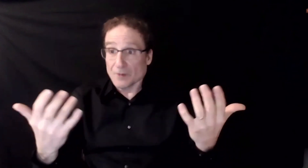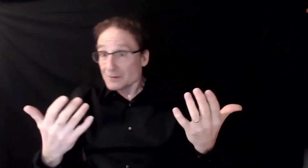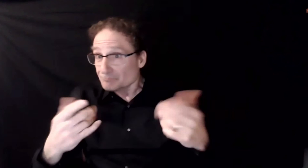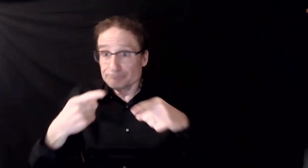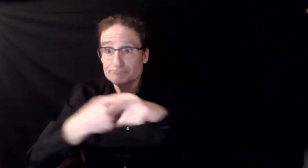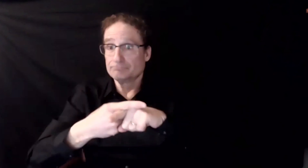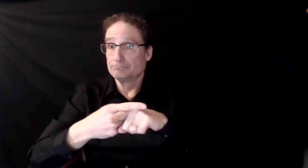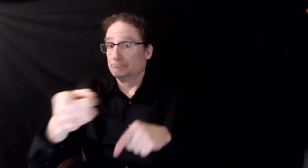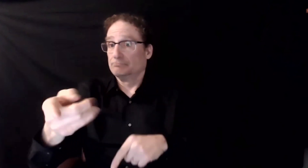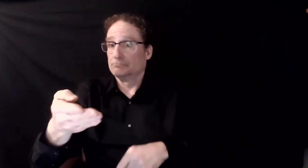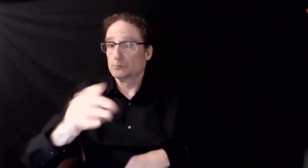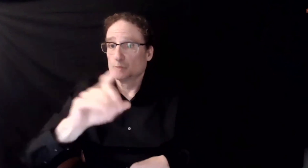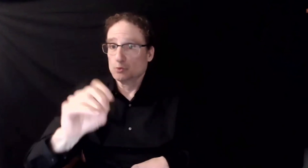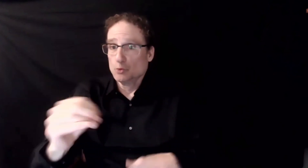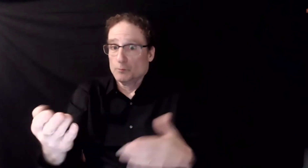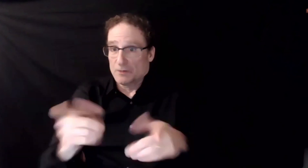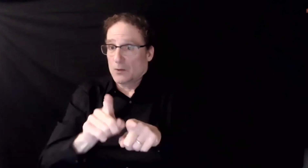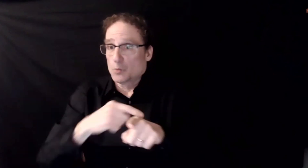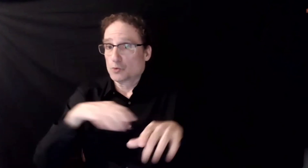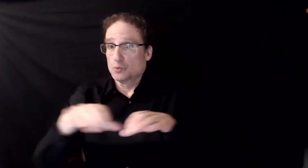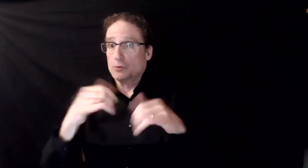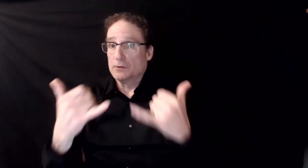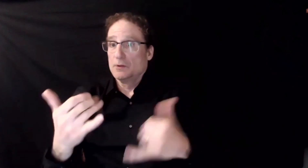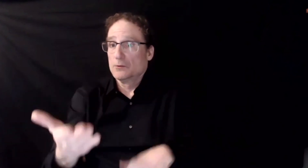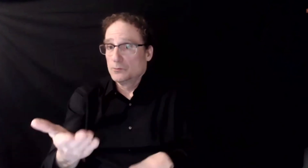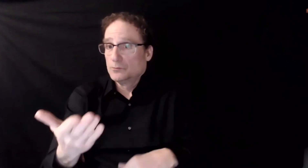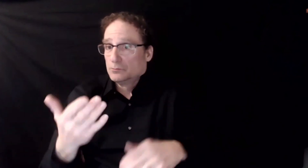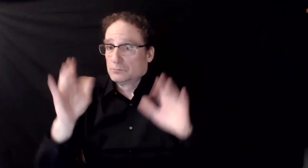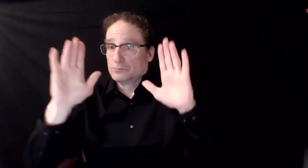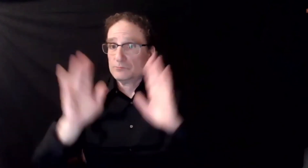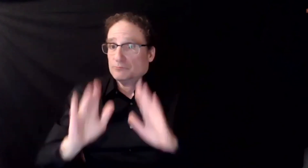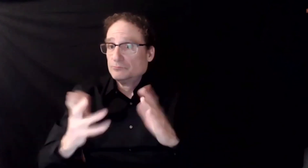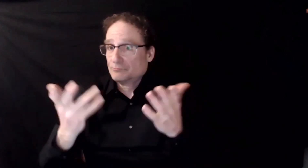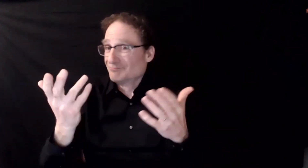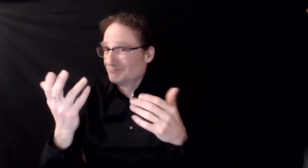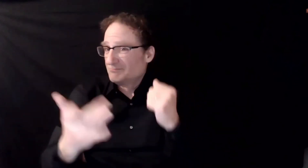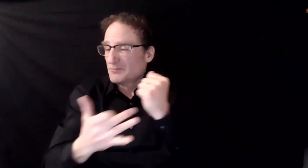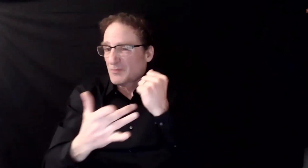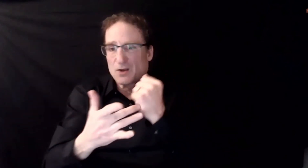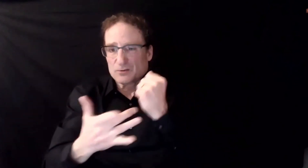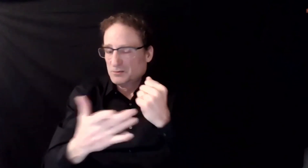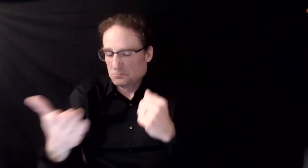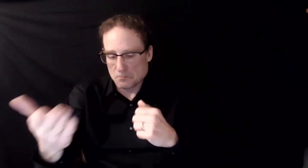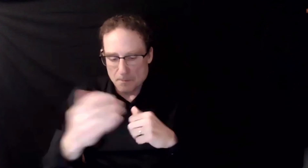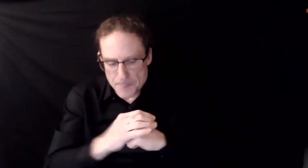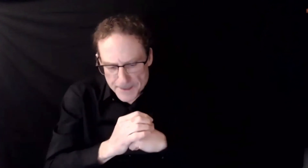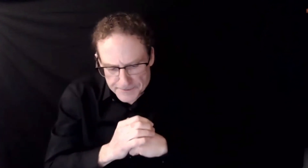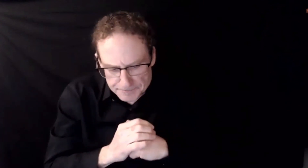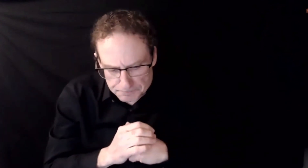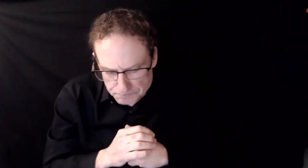to meet with the person. And today, if there's a conflict we're able to use Zoom as we're doing today, and it's just technology